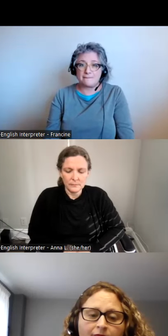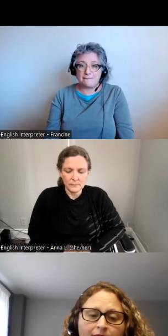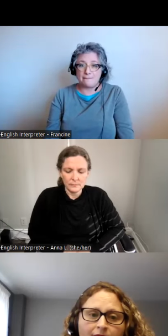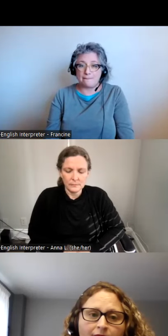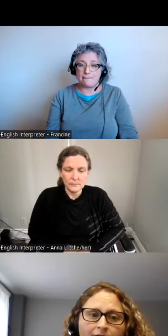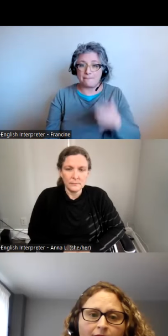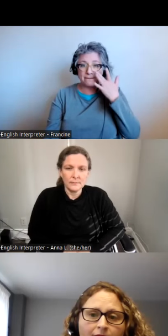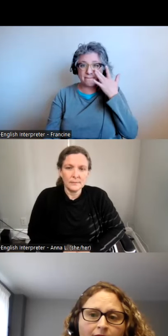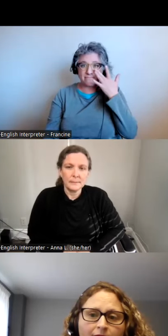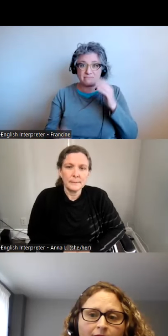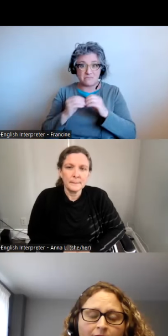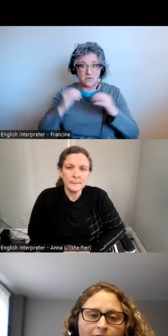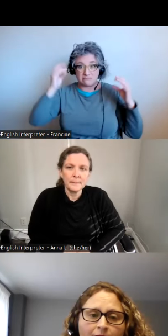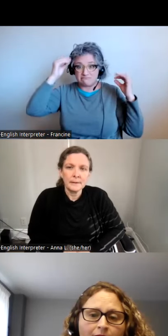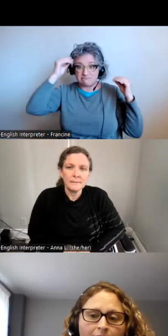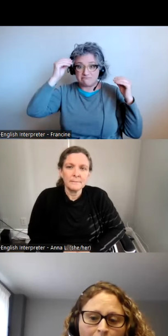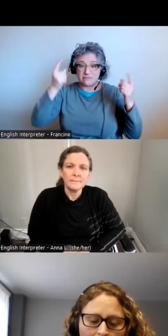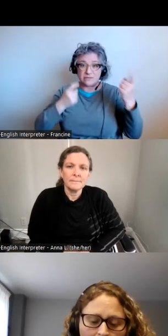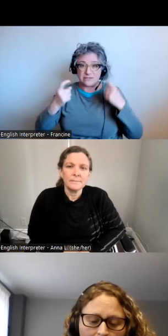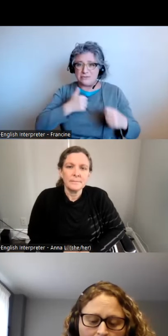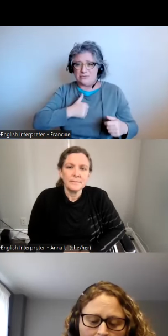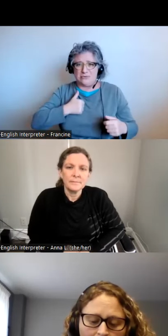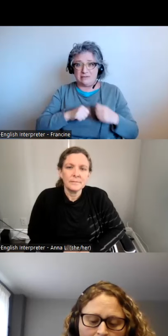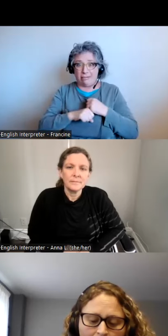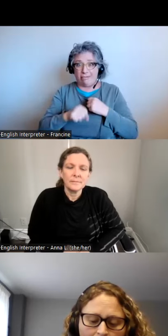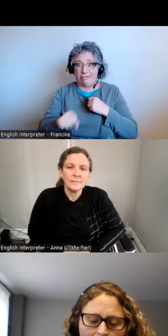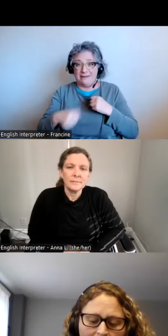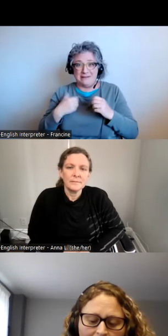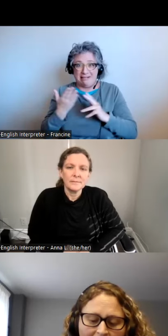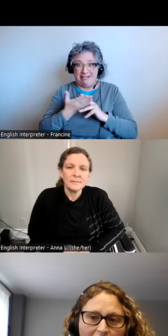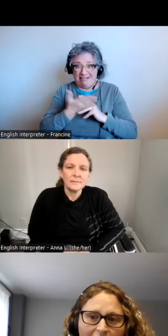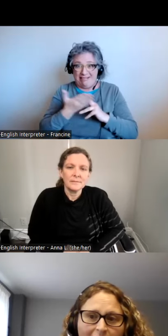great. Thank you.